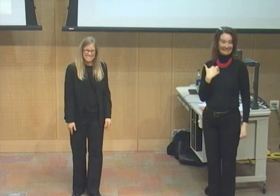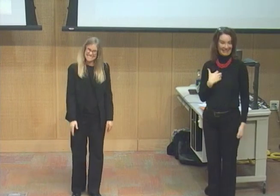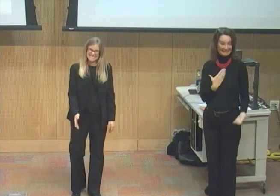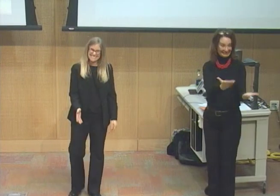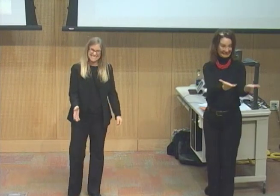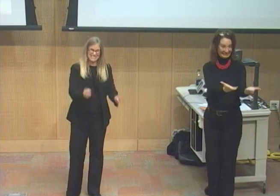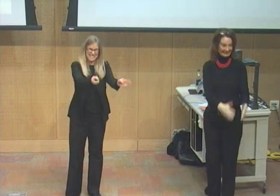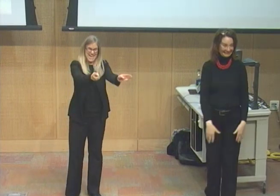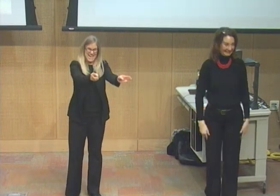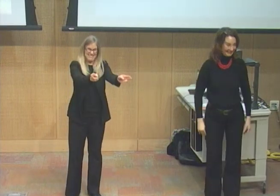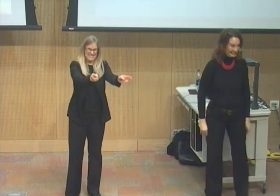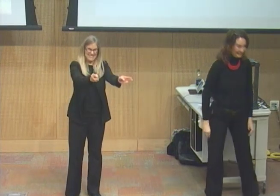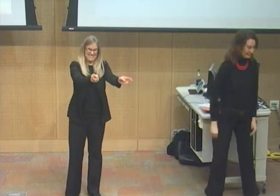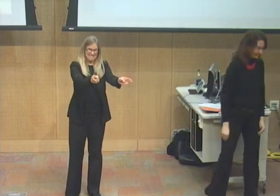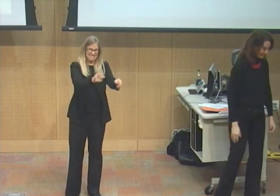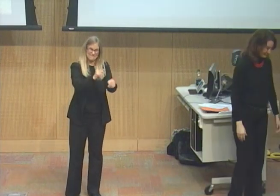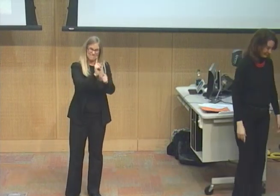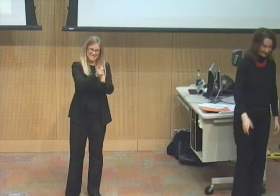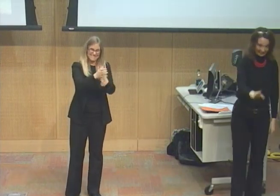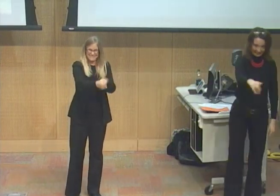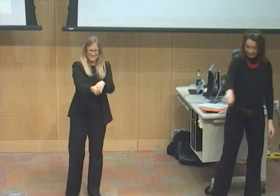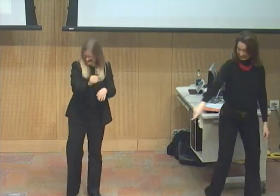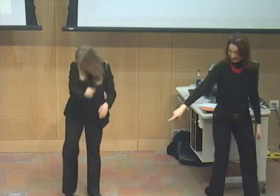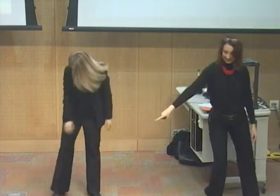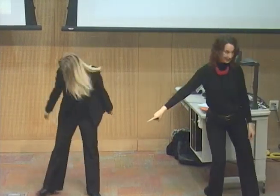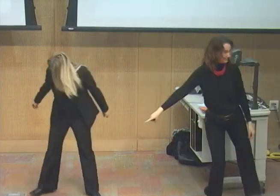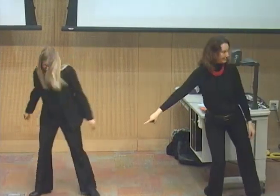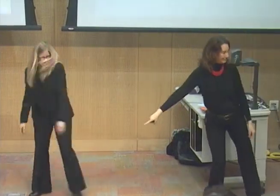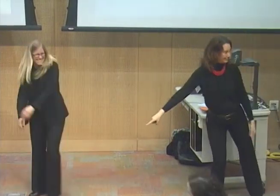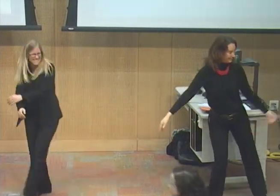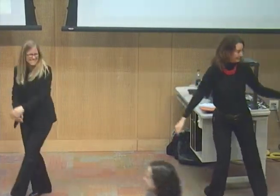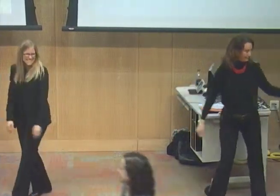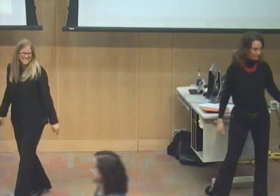I have one. Other way. There you go.